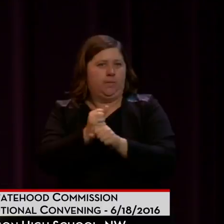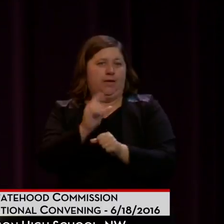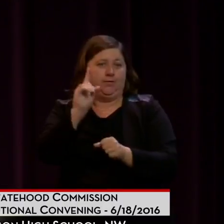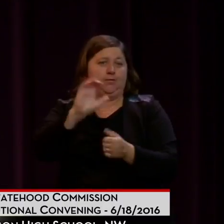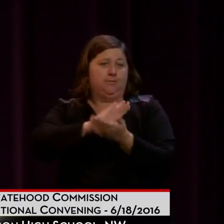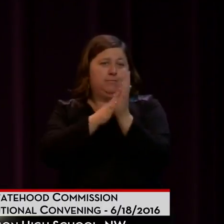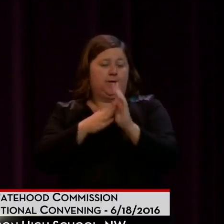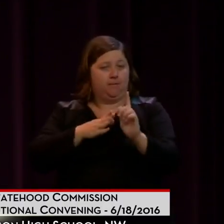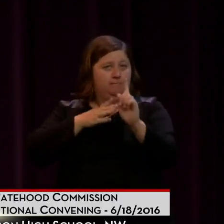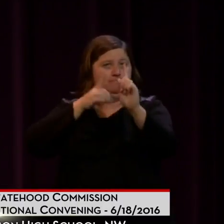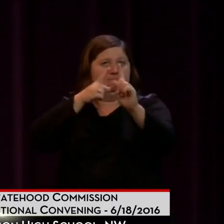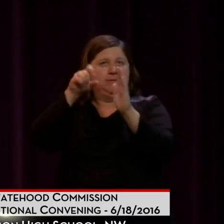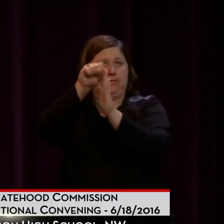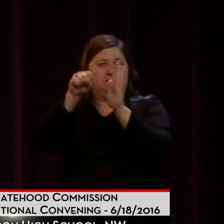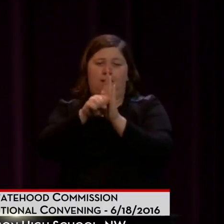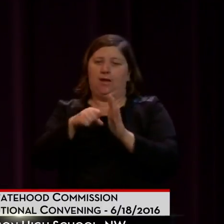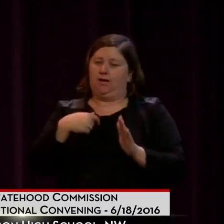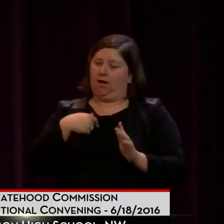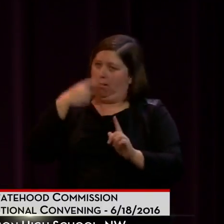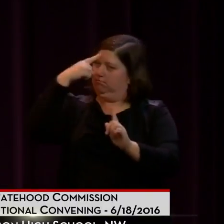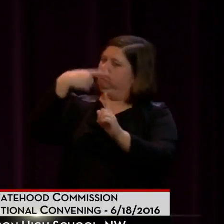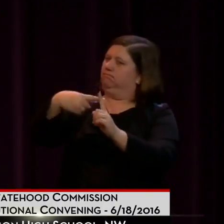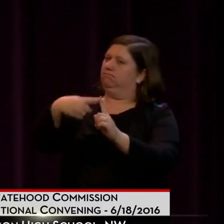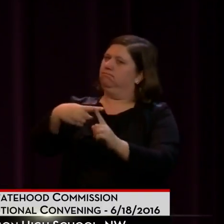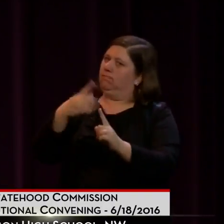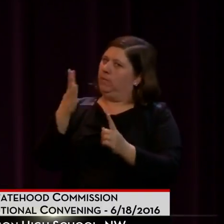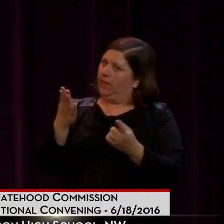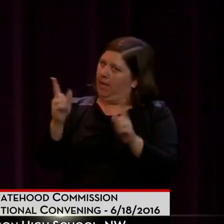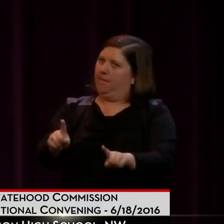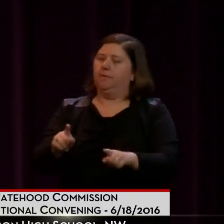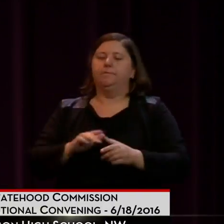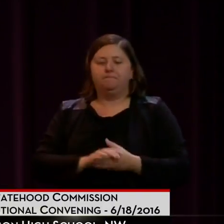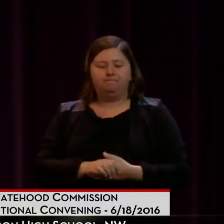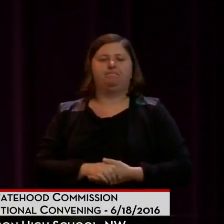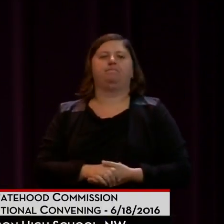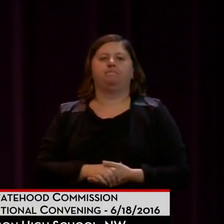THESE EFFORTS WILL BEAR FRUIT. AS SOME OF YOU, MOST OF YOU